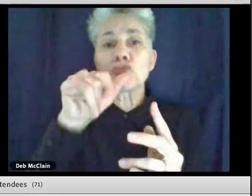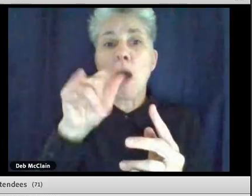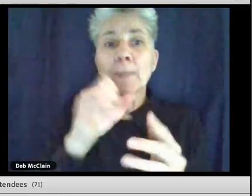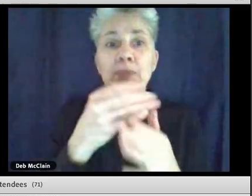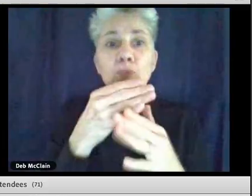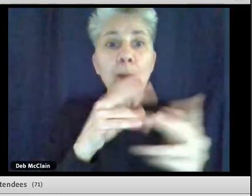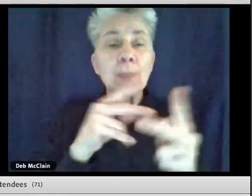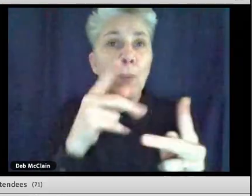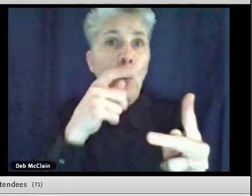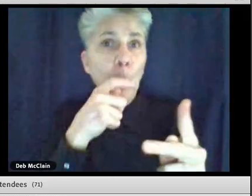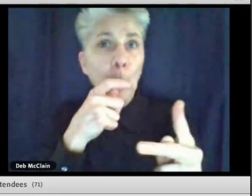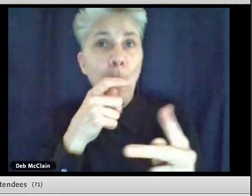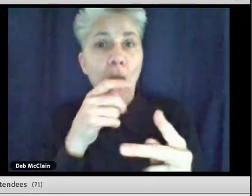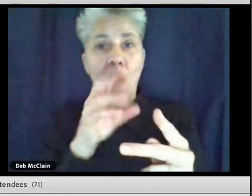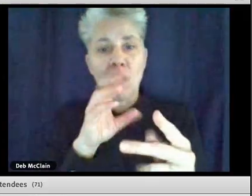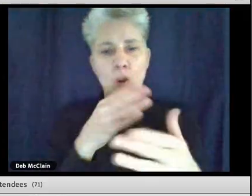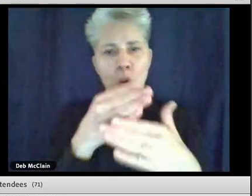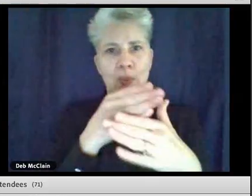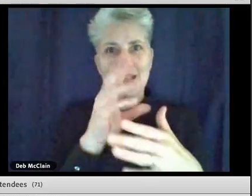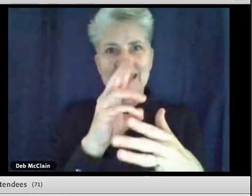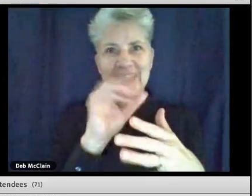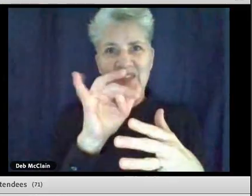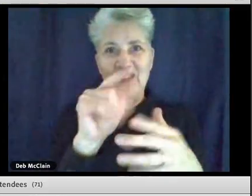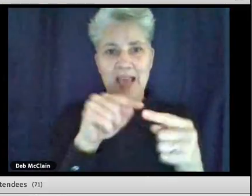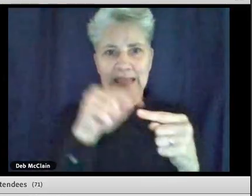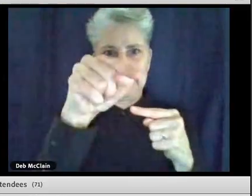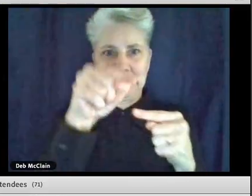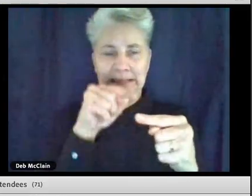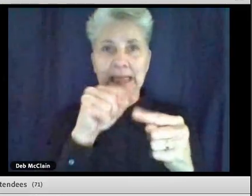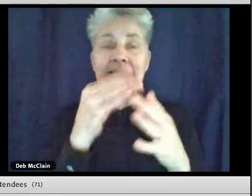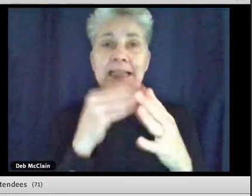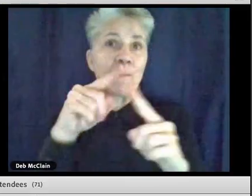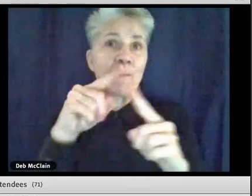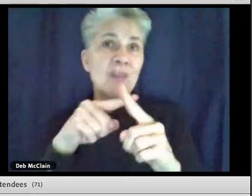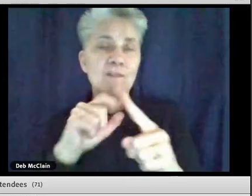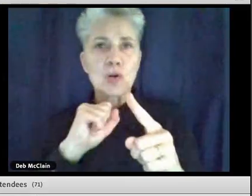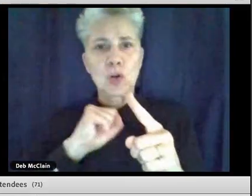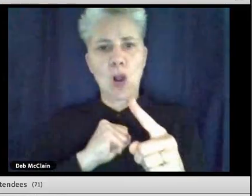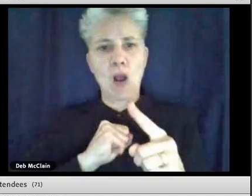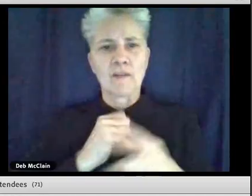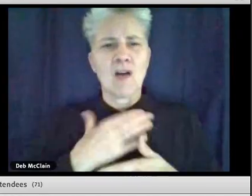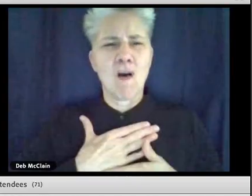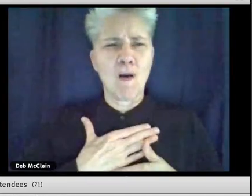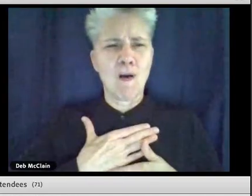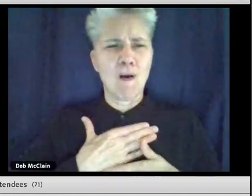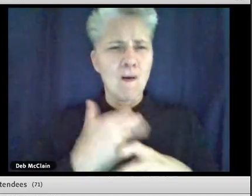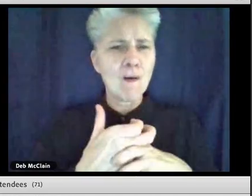that are within 6 feet of each other. Some of the symptoms are fever, cough and shortness of breath.